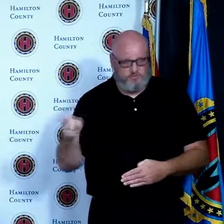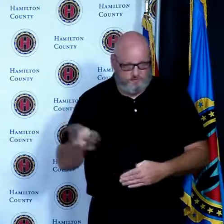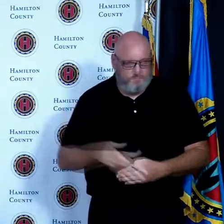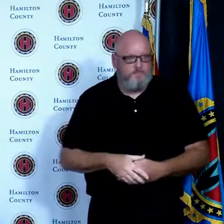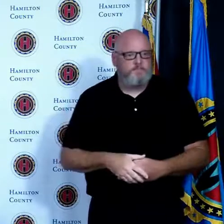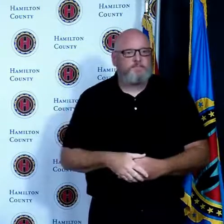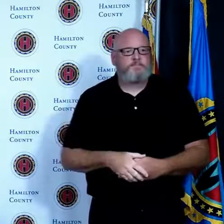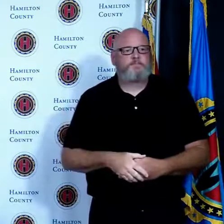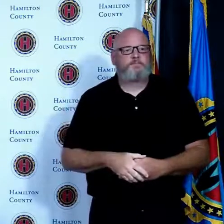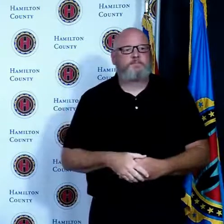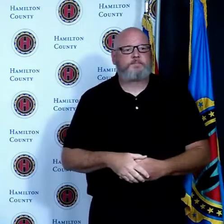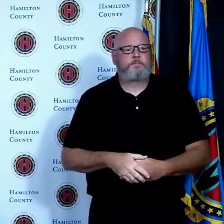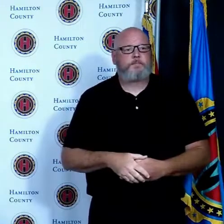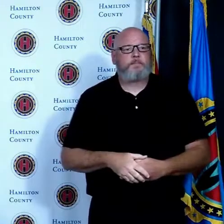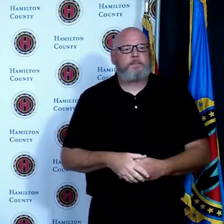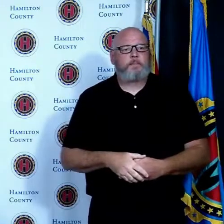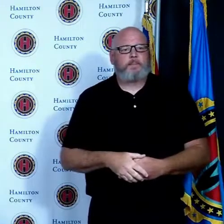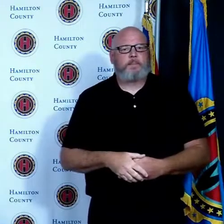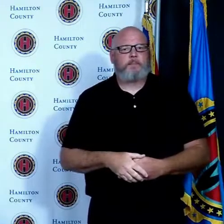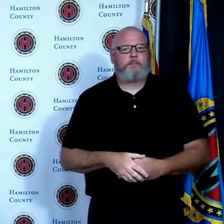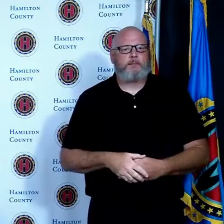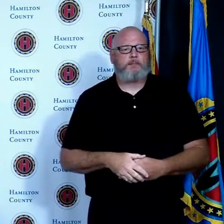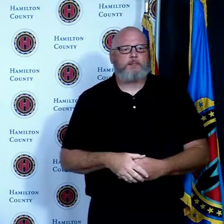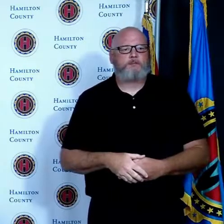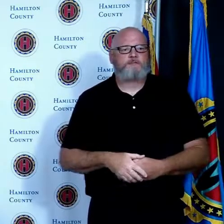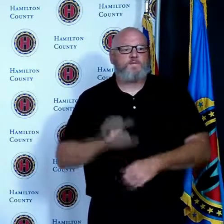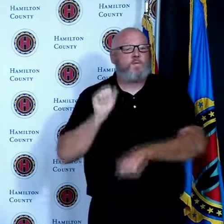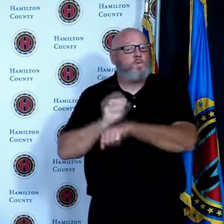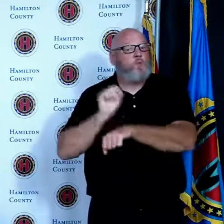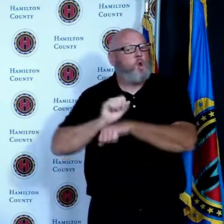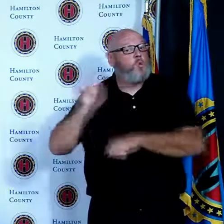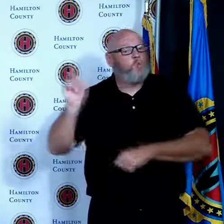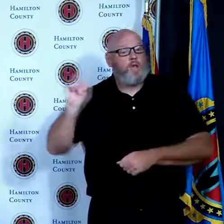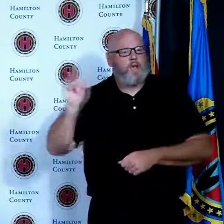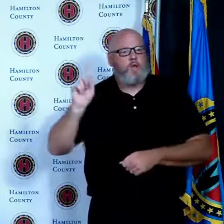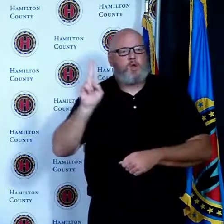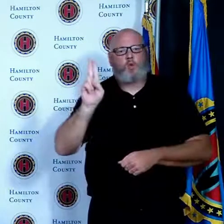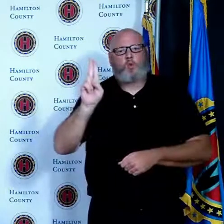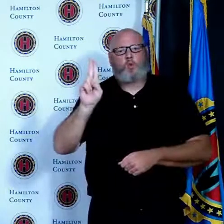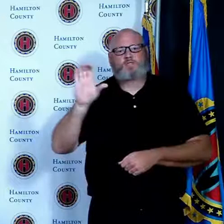at UC's College of Nursing good to have you with us I see you up on the screen